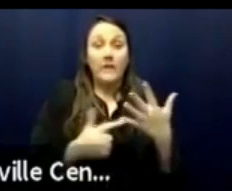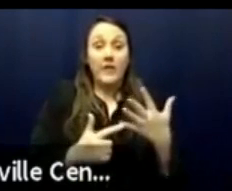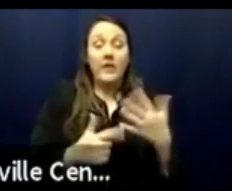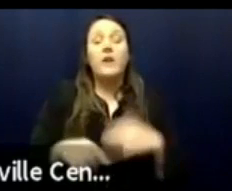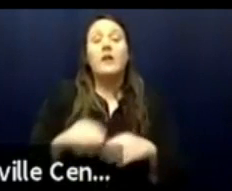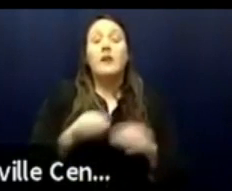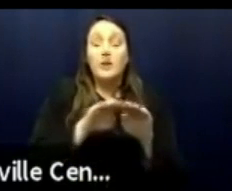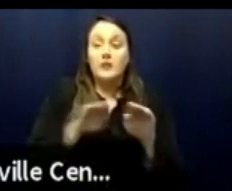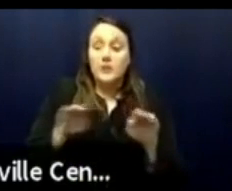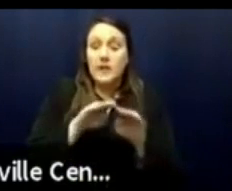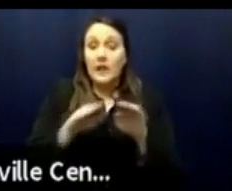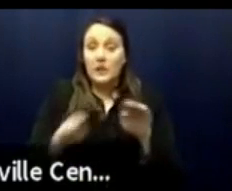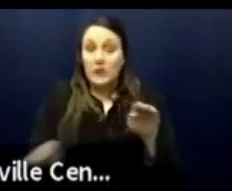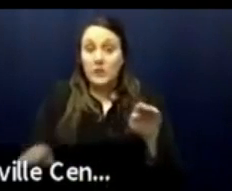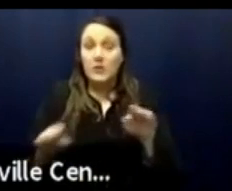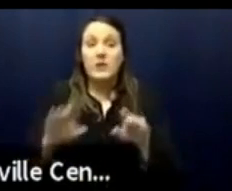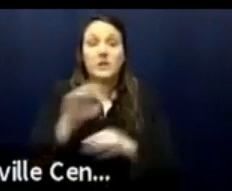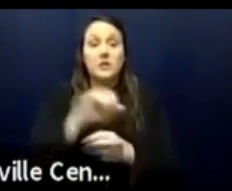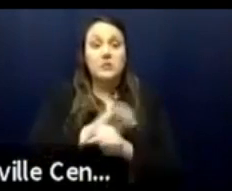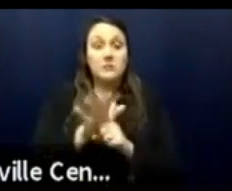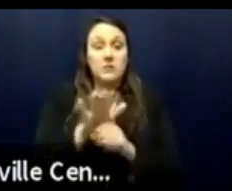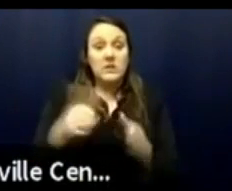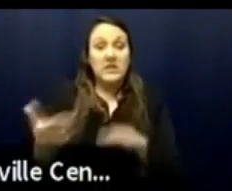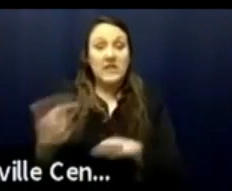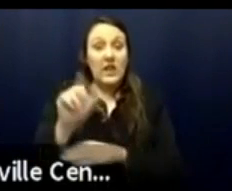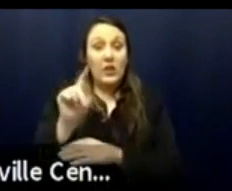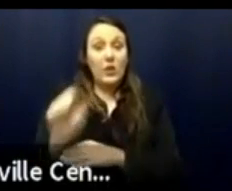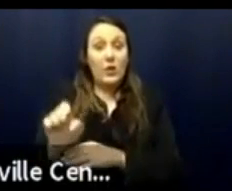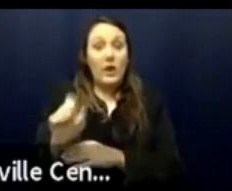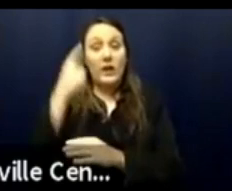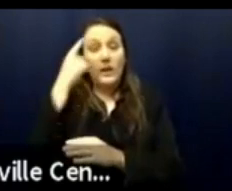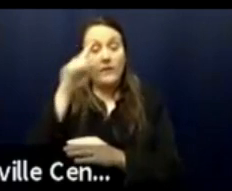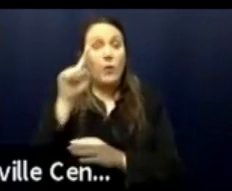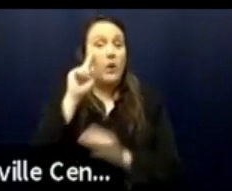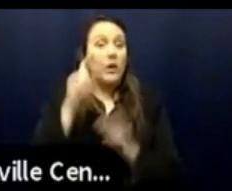REGARDING THE TEST ARE MADE IN CONCERT WITH THE HOSPITAL PARTNERS AS WELL AS TAKING ALL